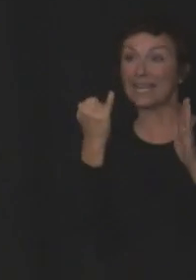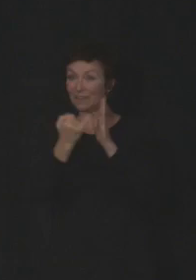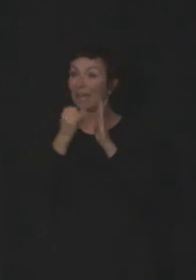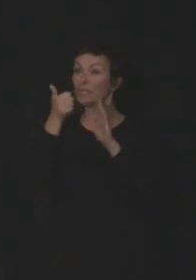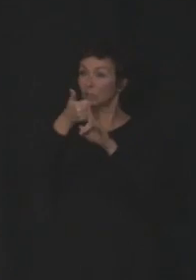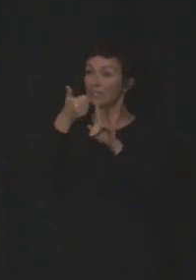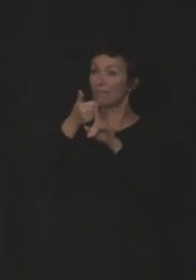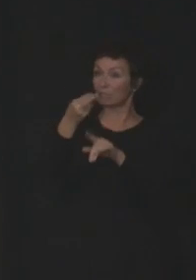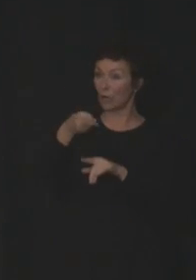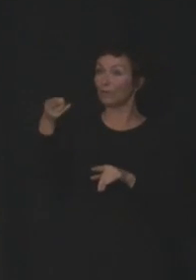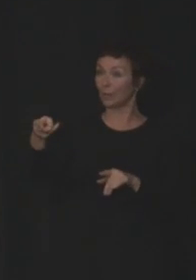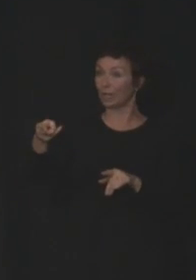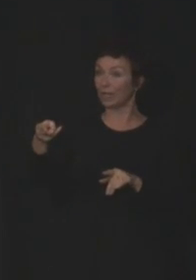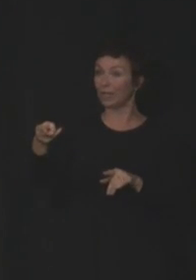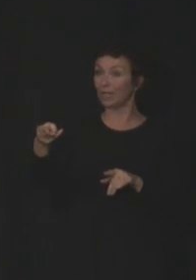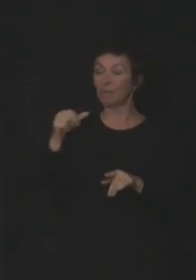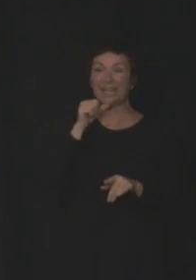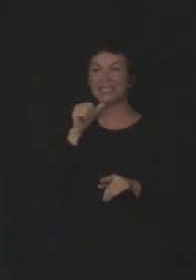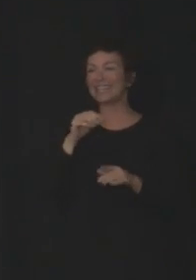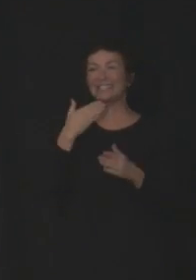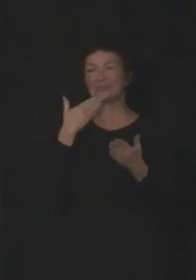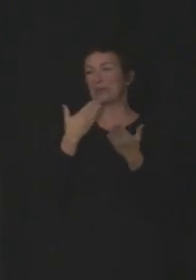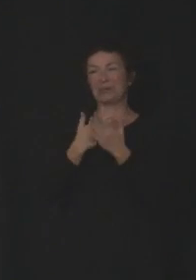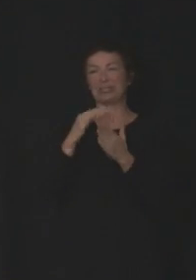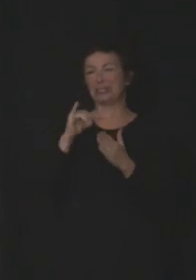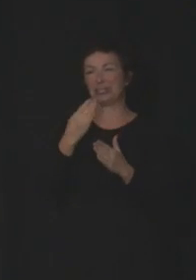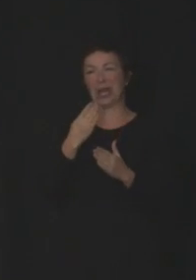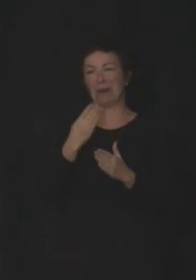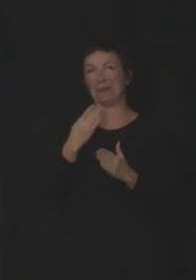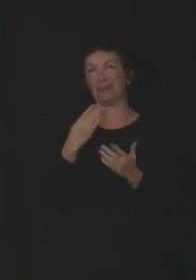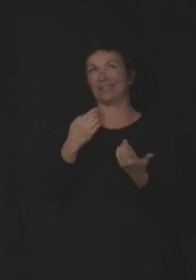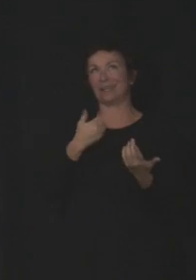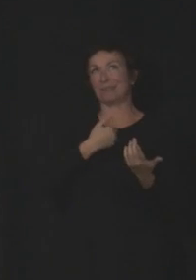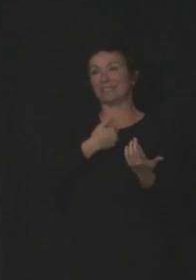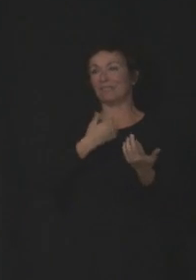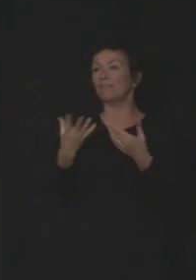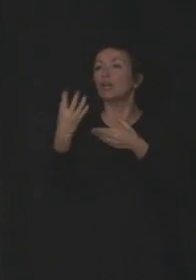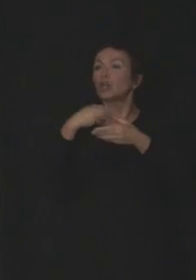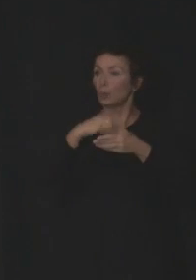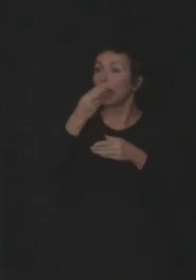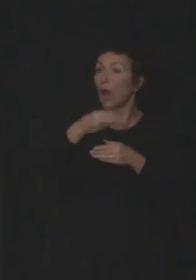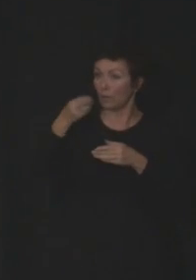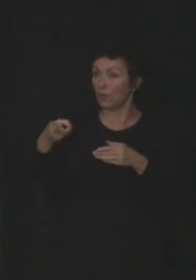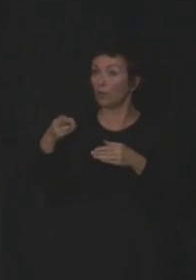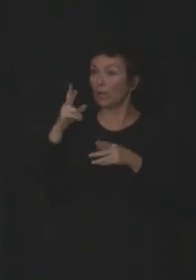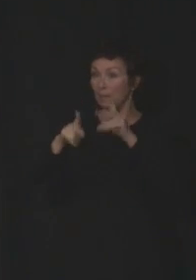because I didn't do a very good job of including hard of hearing people in my comments.